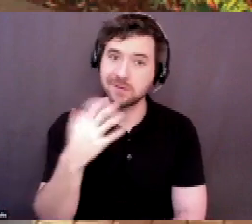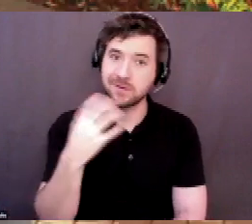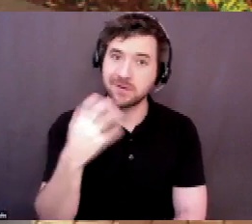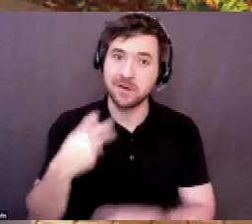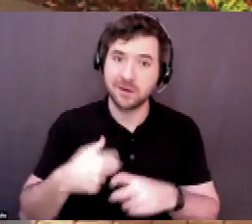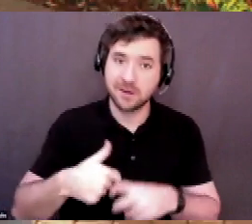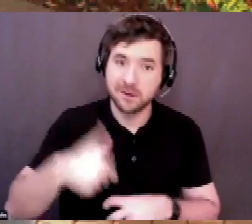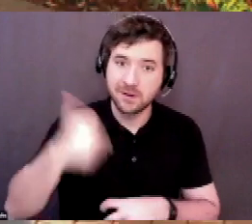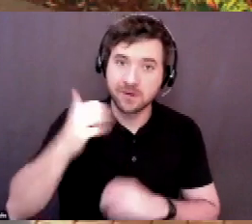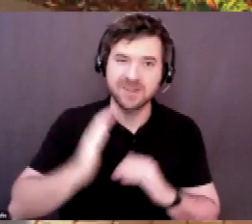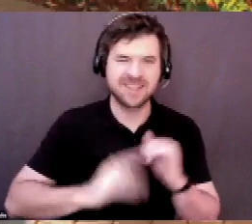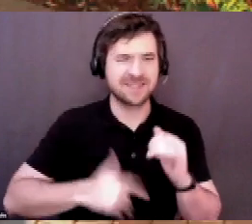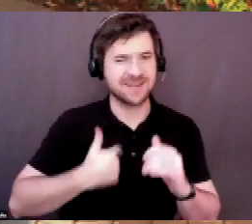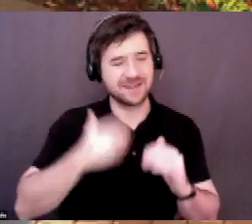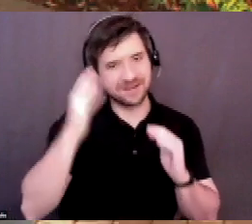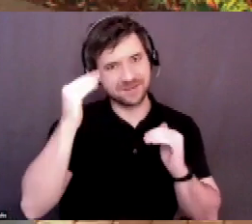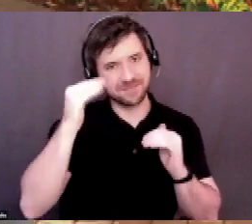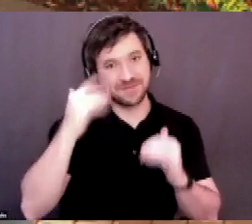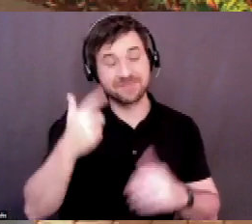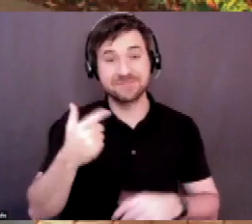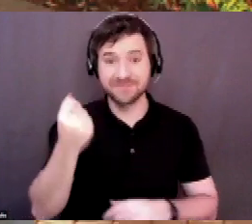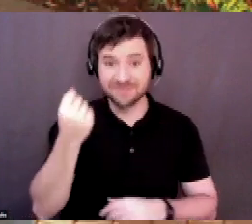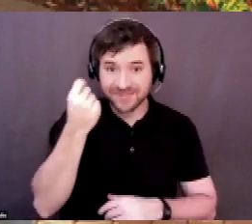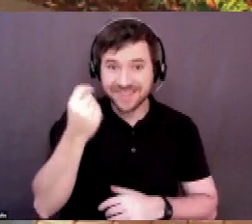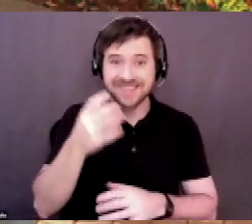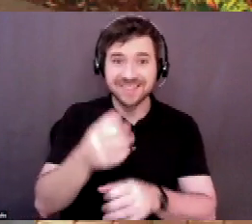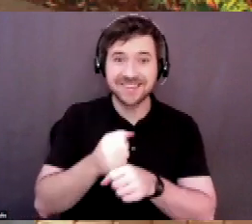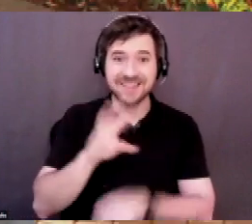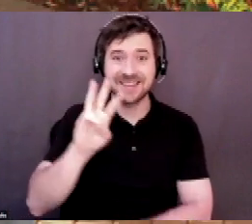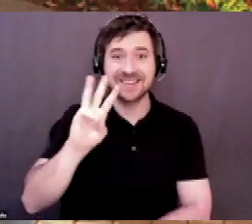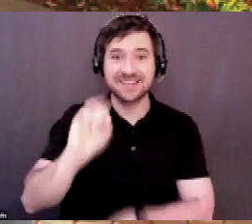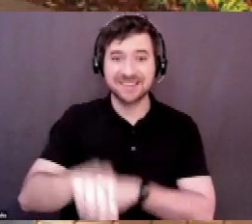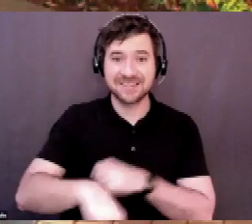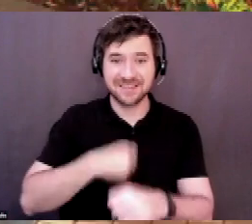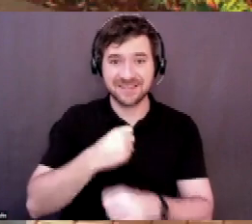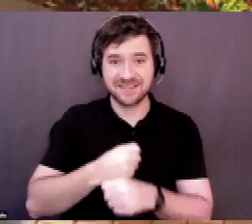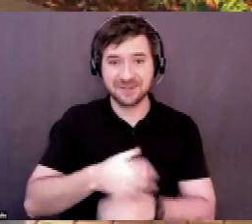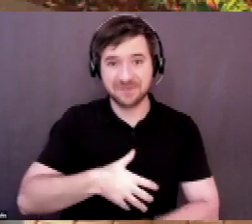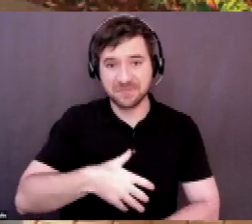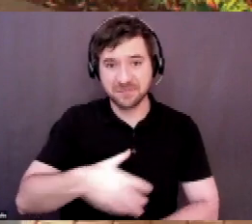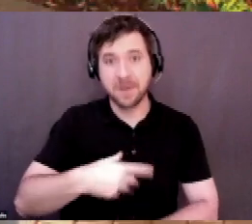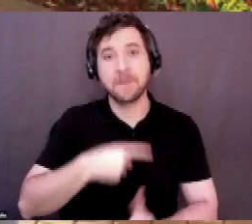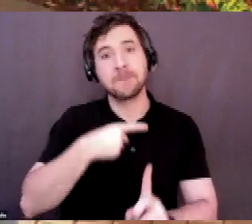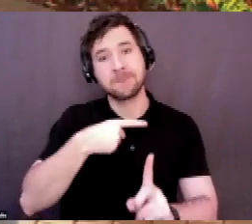It took us six years to get pregnant. And assistive reproductive technology.